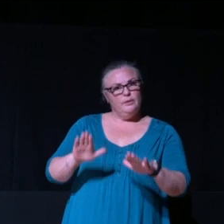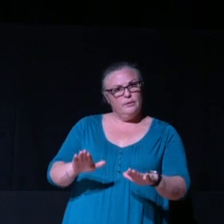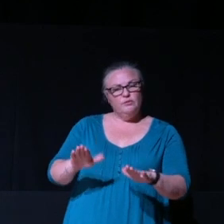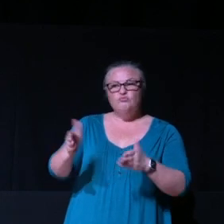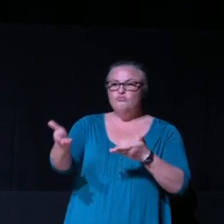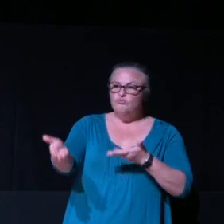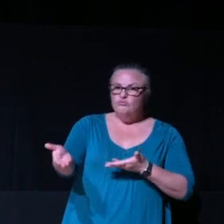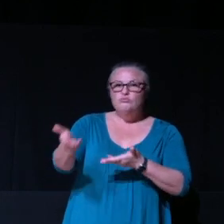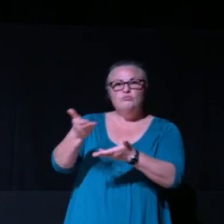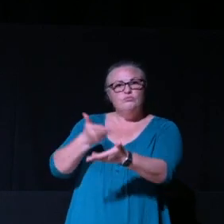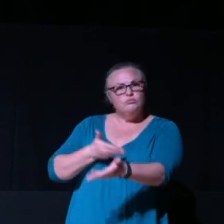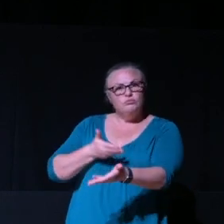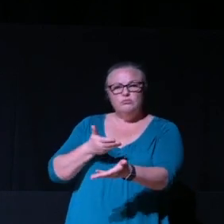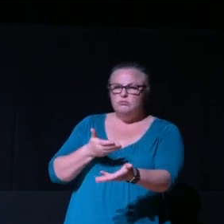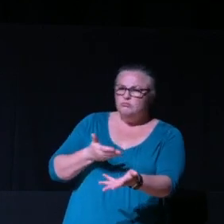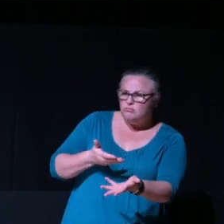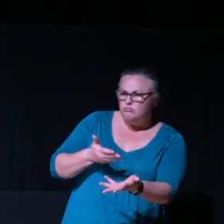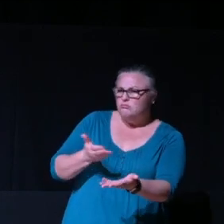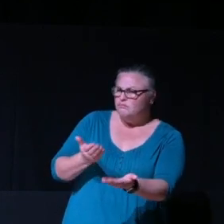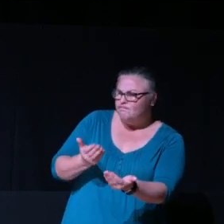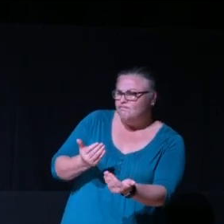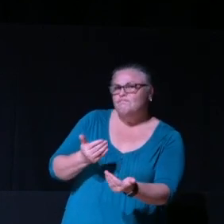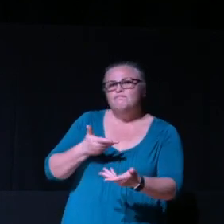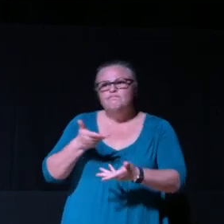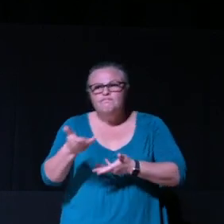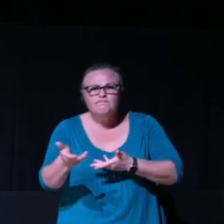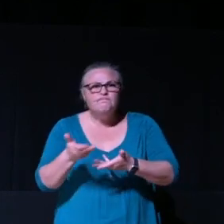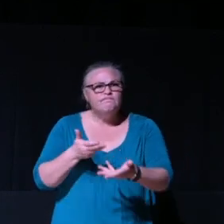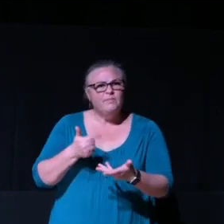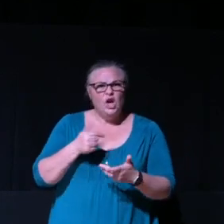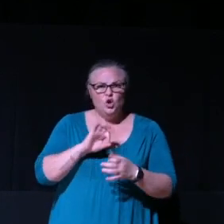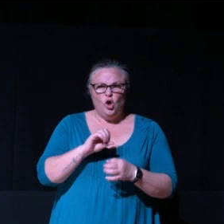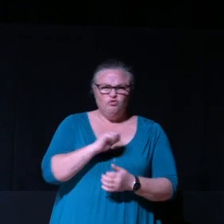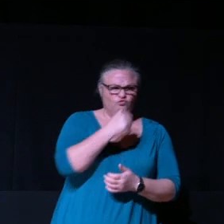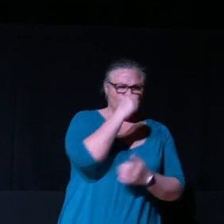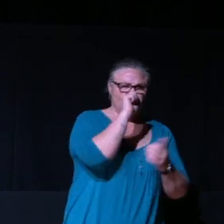rather than this sort of polarized nature that we're living in. And I kind of think that